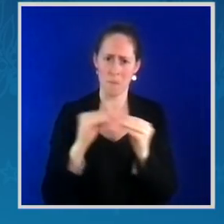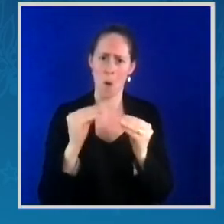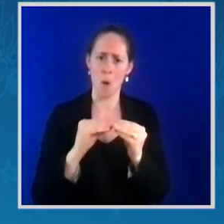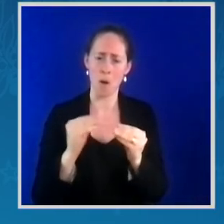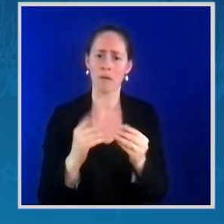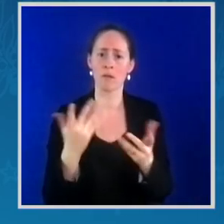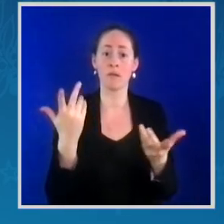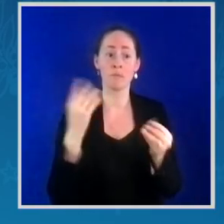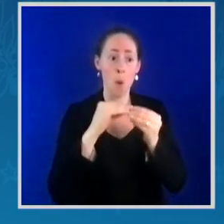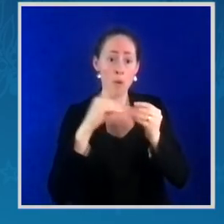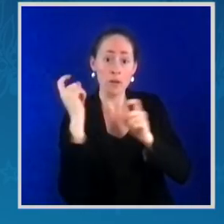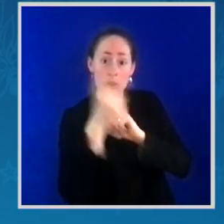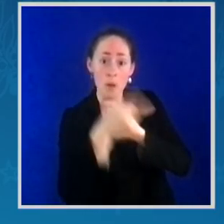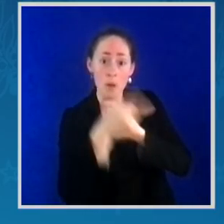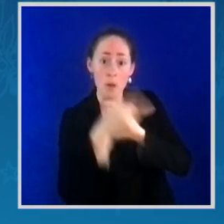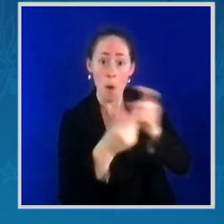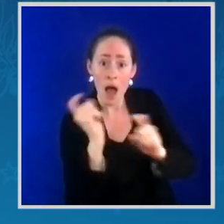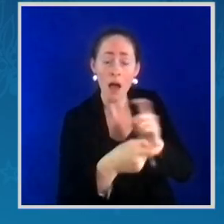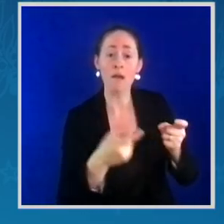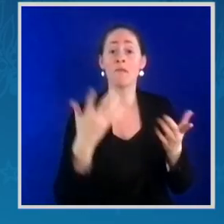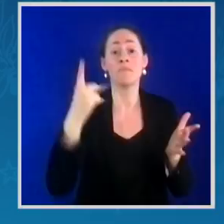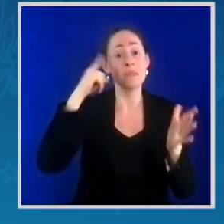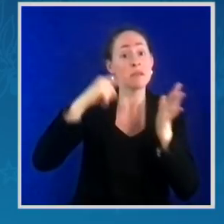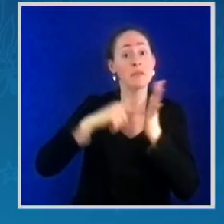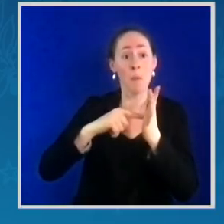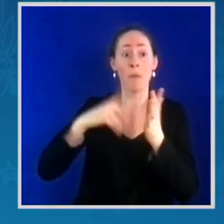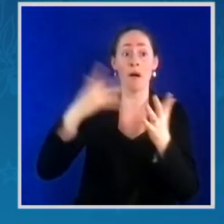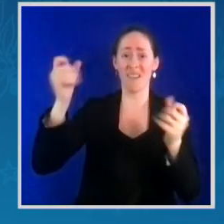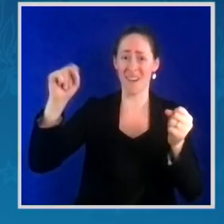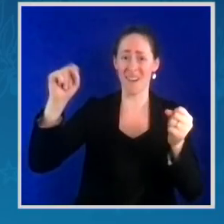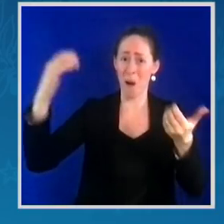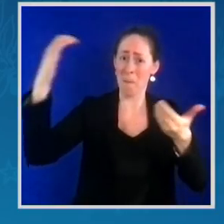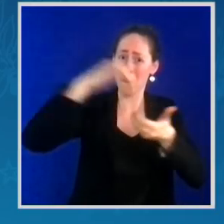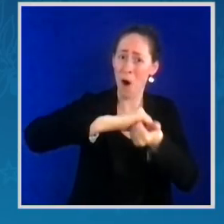and the other friends we are bringing to the table. Over the last couple of months,